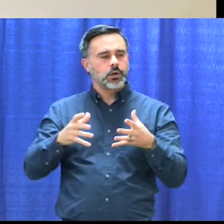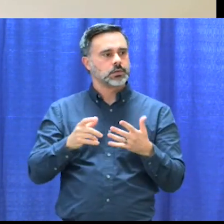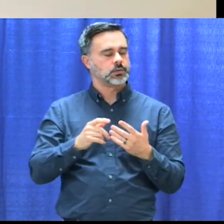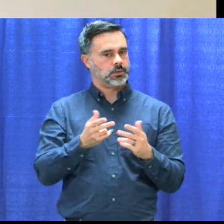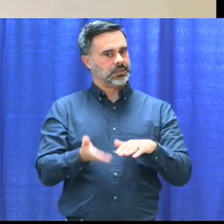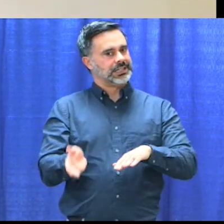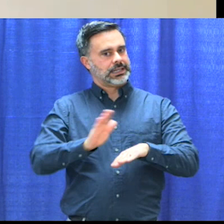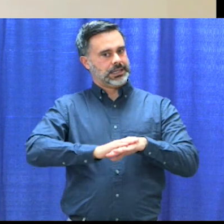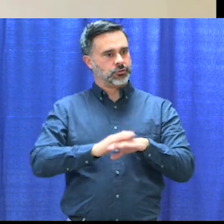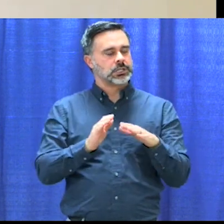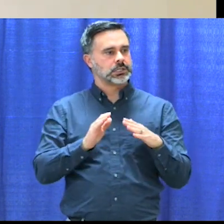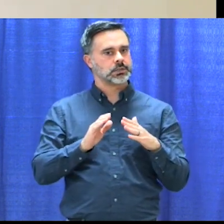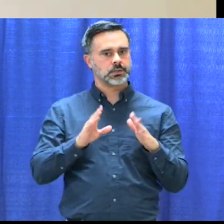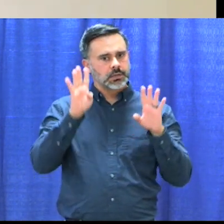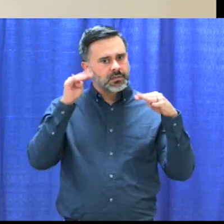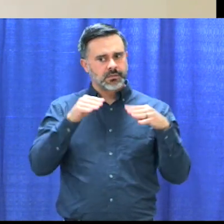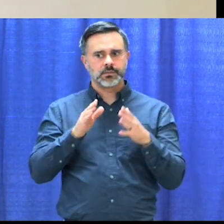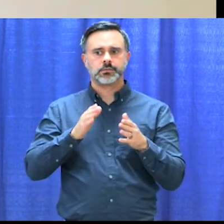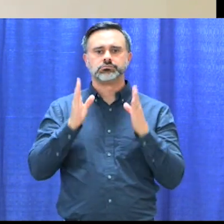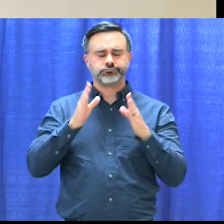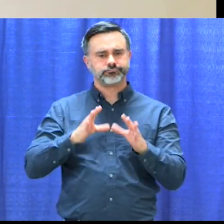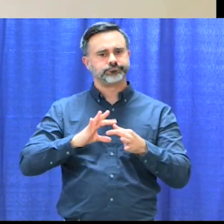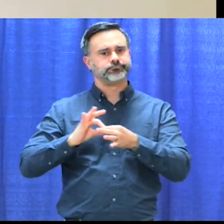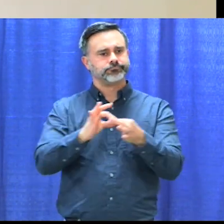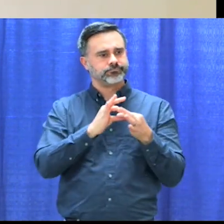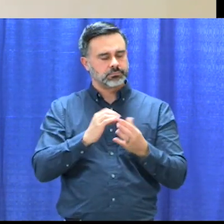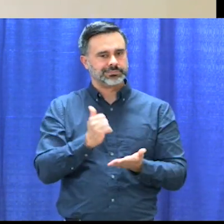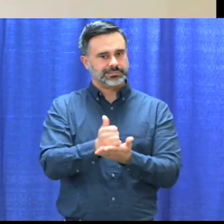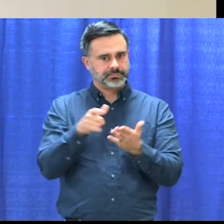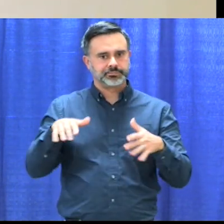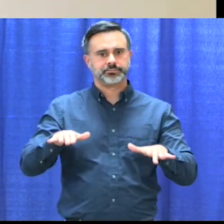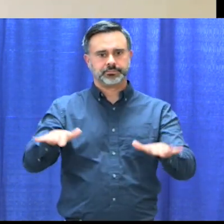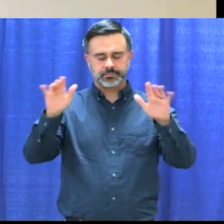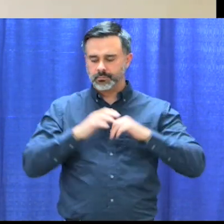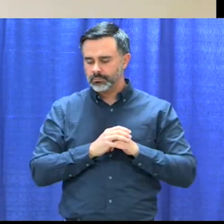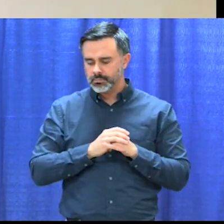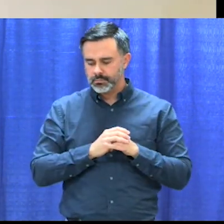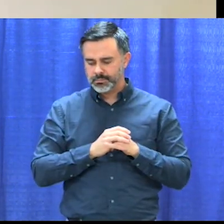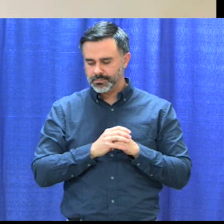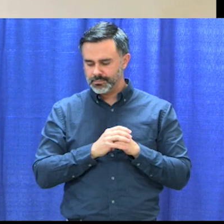Recent studies have found that one in eight California homes still do not have internet access.